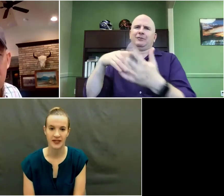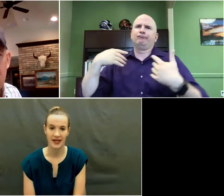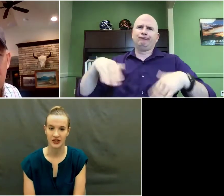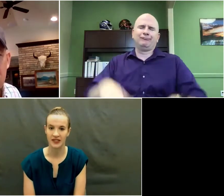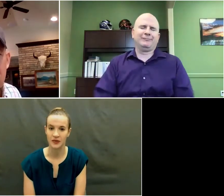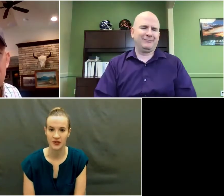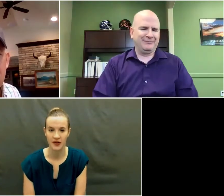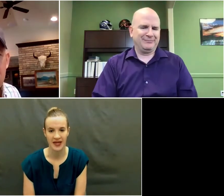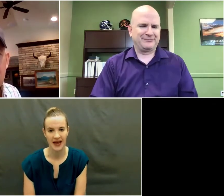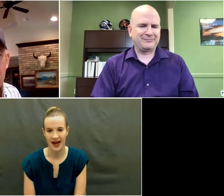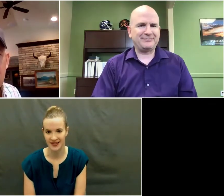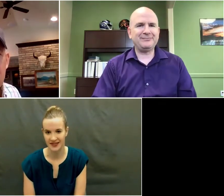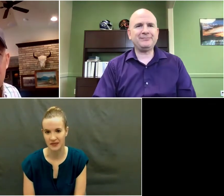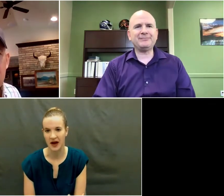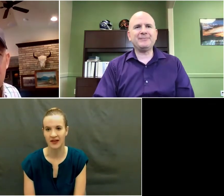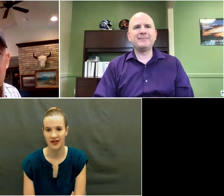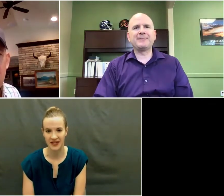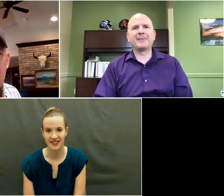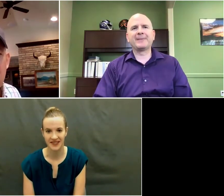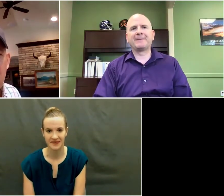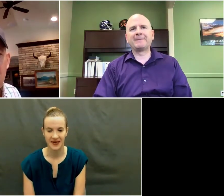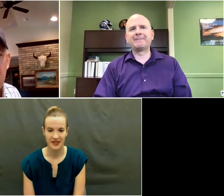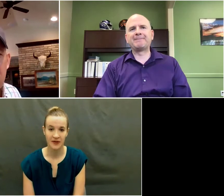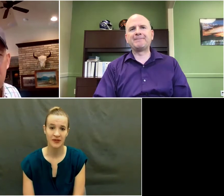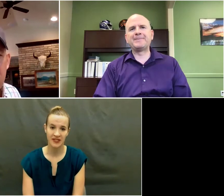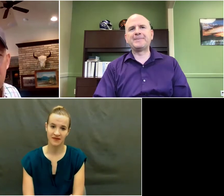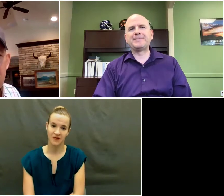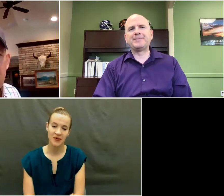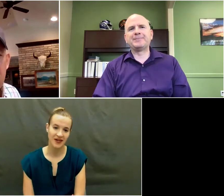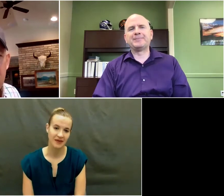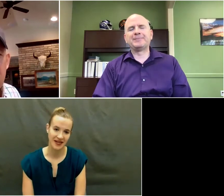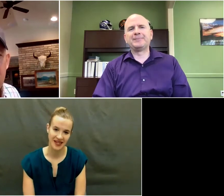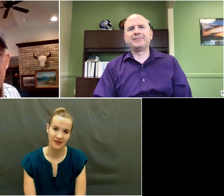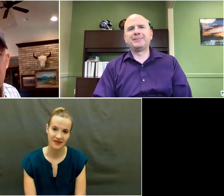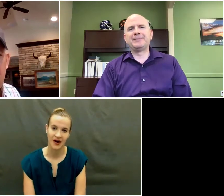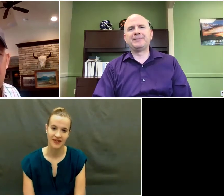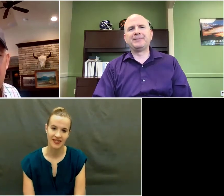attention to ensure that they have access to meet all of their needs. So those are just a few of the committees that I was involved in.